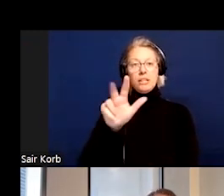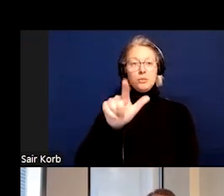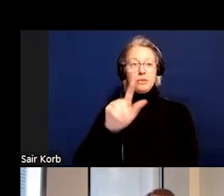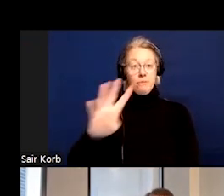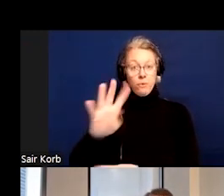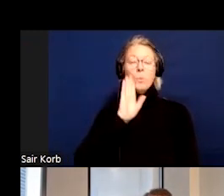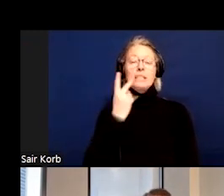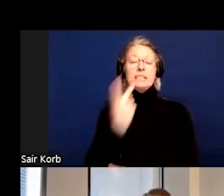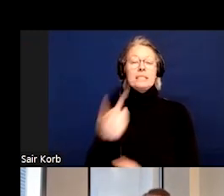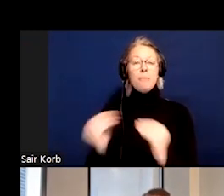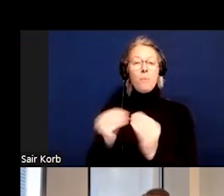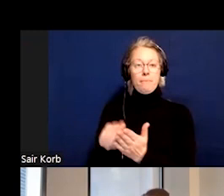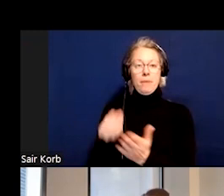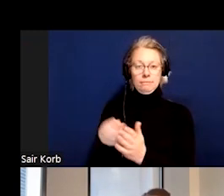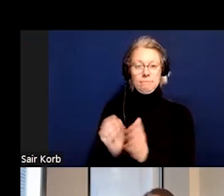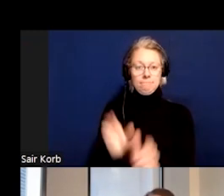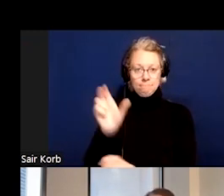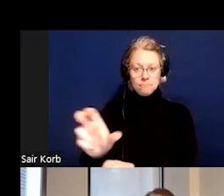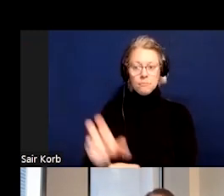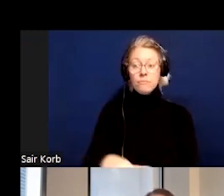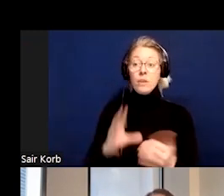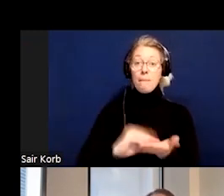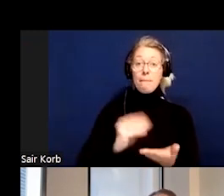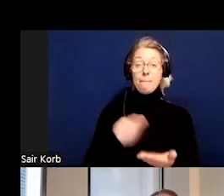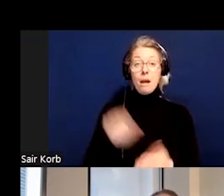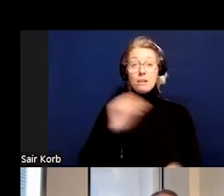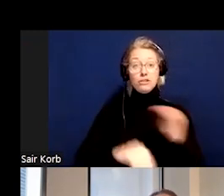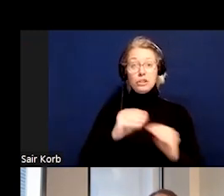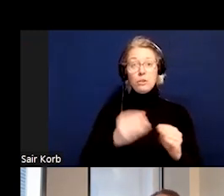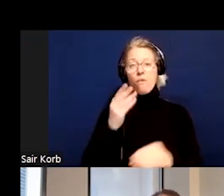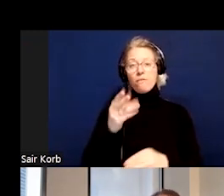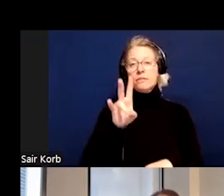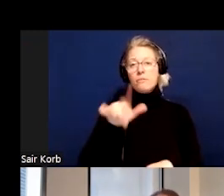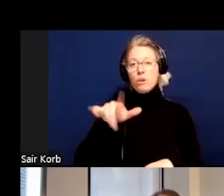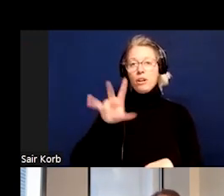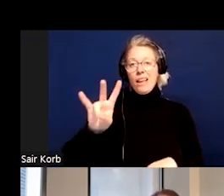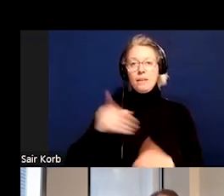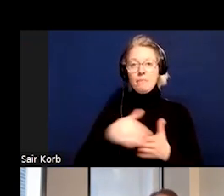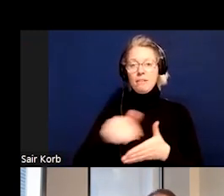for this program is $7.8 million, which is just over $1 million additional in annual